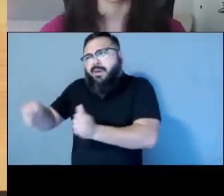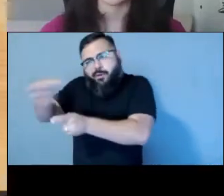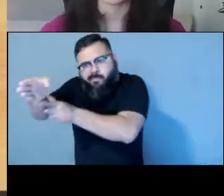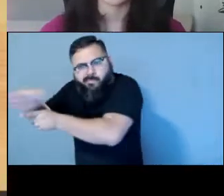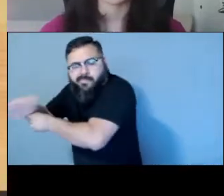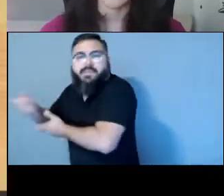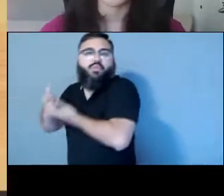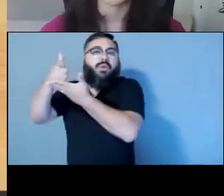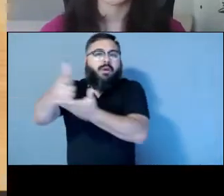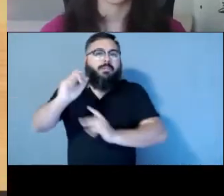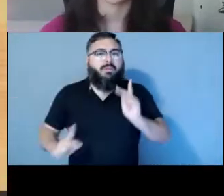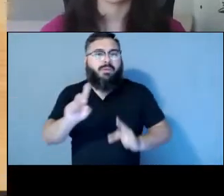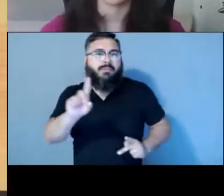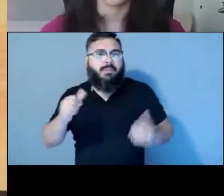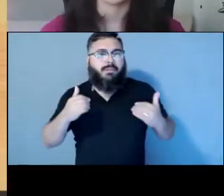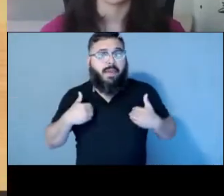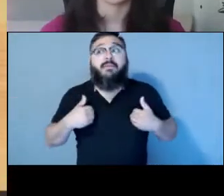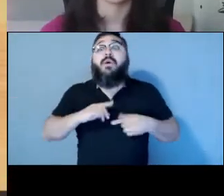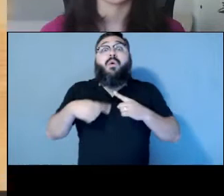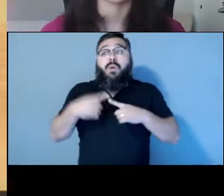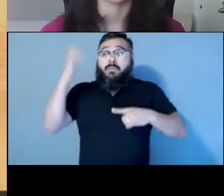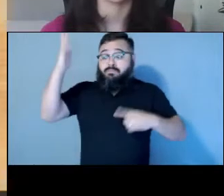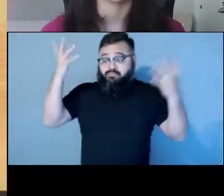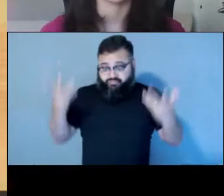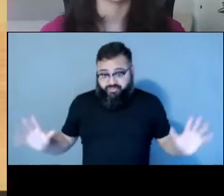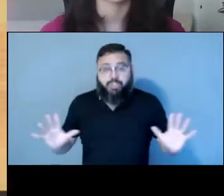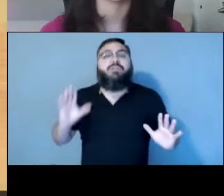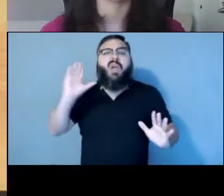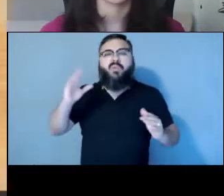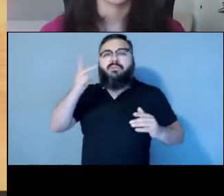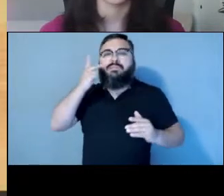At the end of the presentation, I'll have some information about contacting Disability Rights Texas